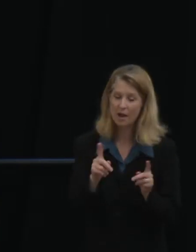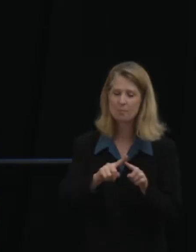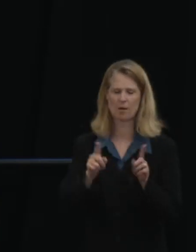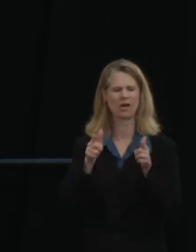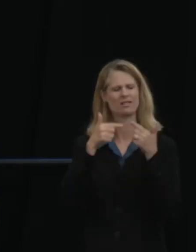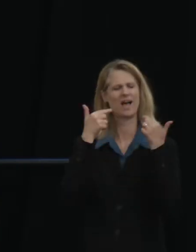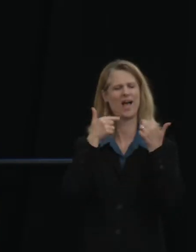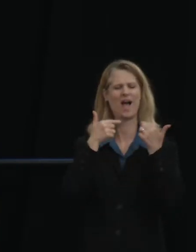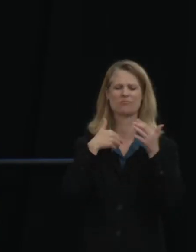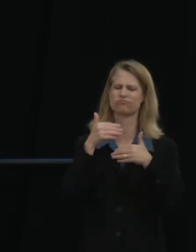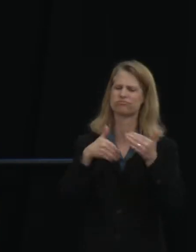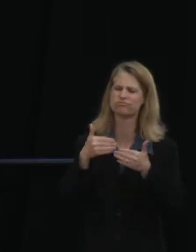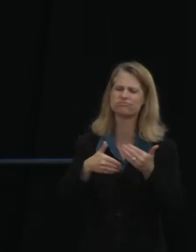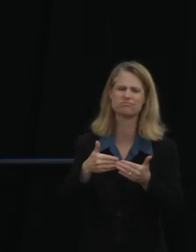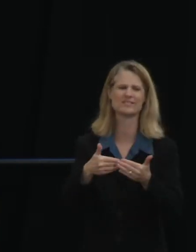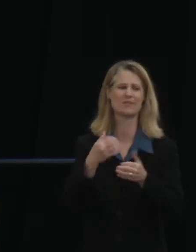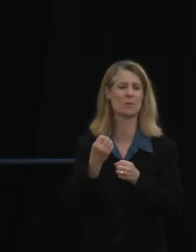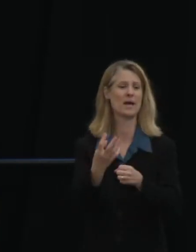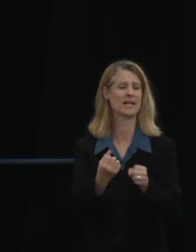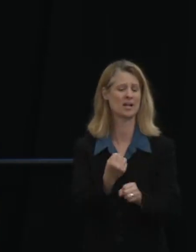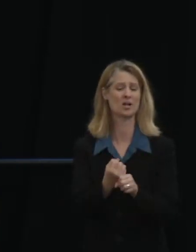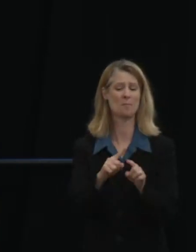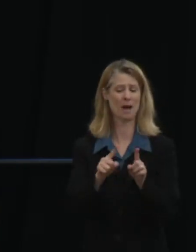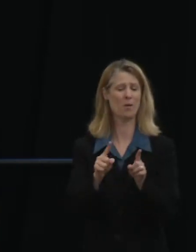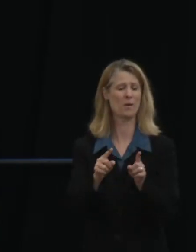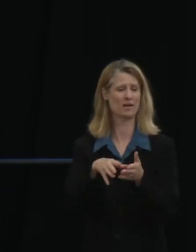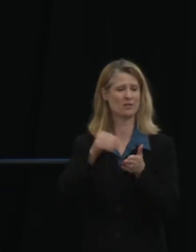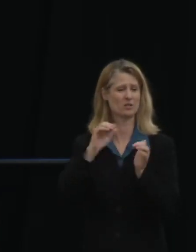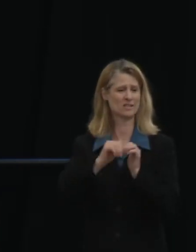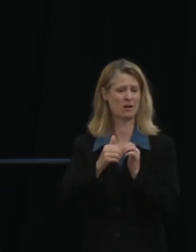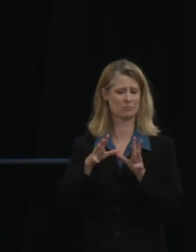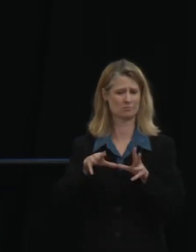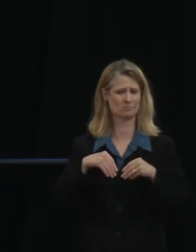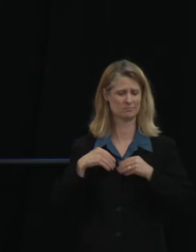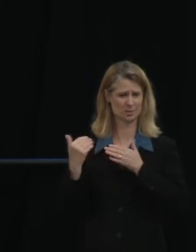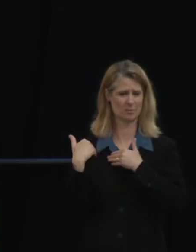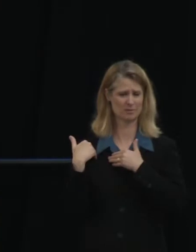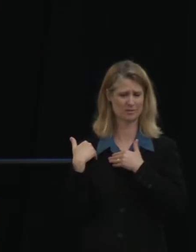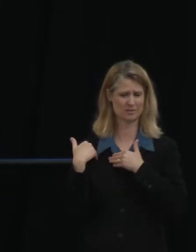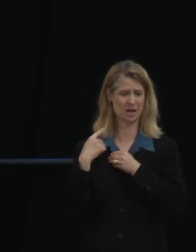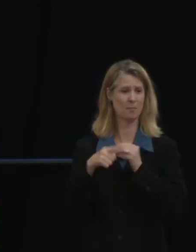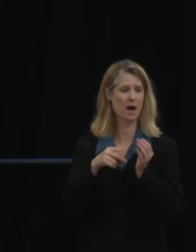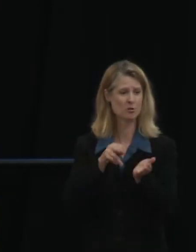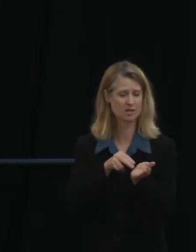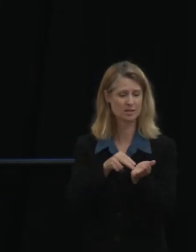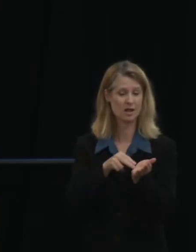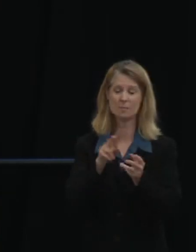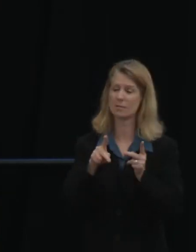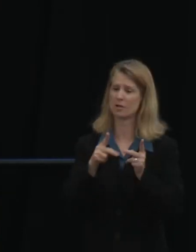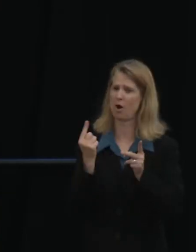but we have learned about the weight and responsibility of nursing. People always talk with higher reverence